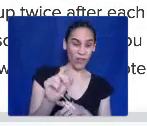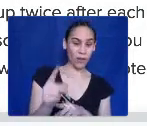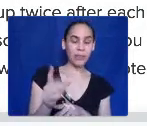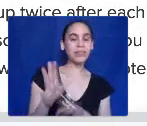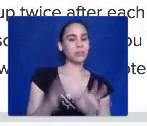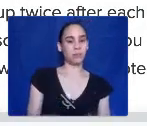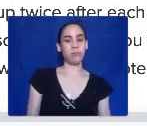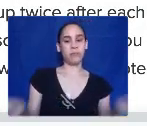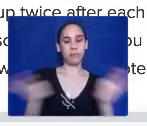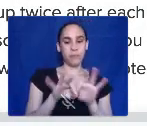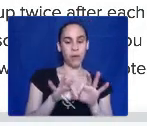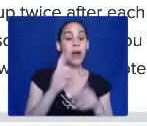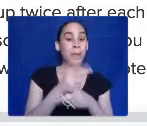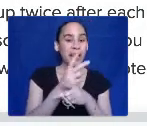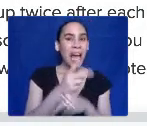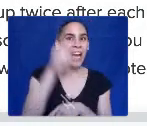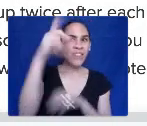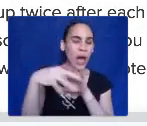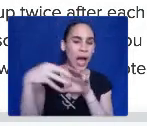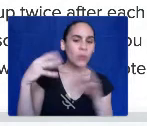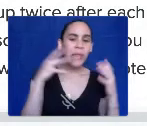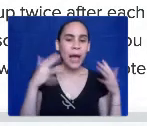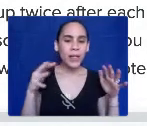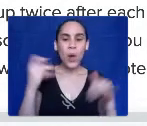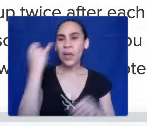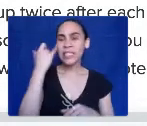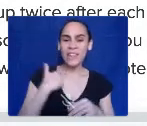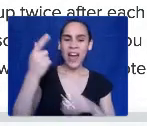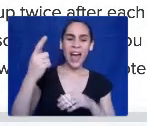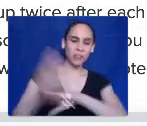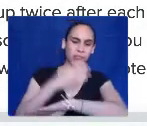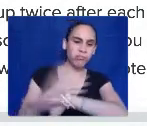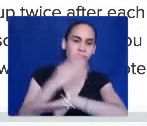um be careful outside noise or like construction that's going on right um it's like being on the